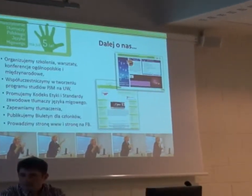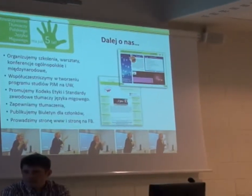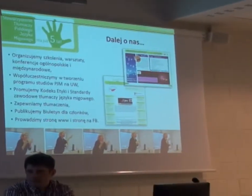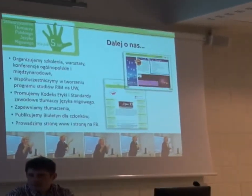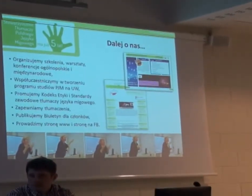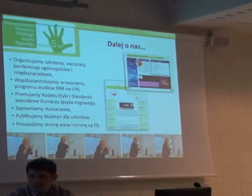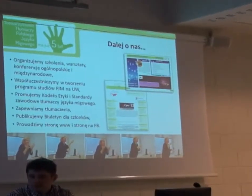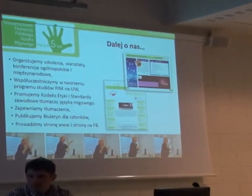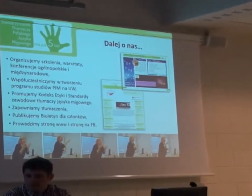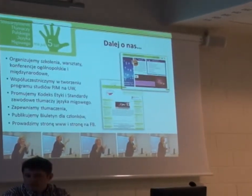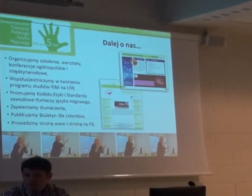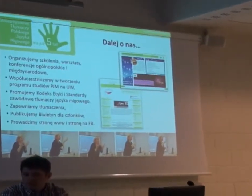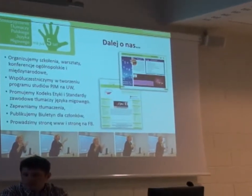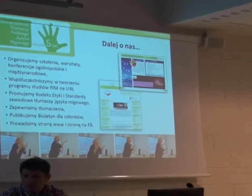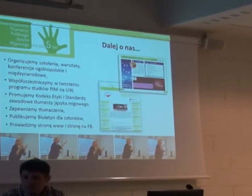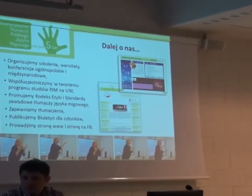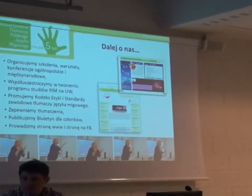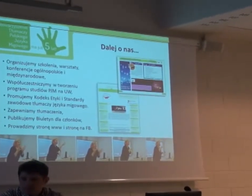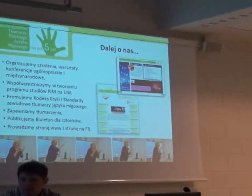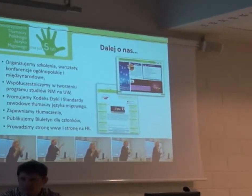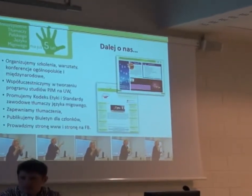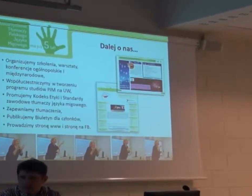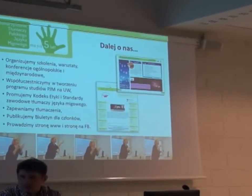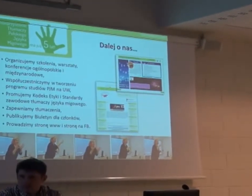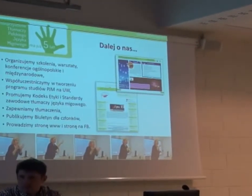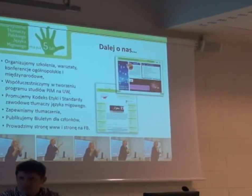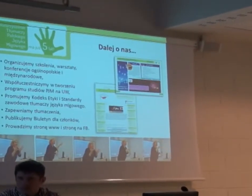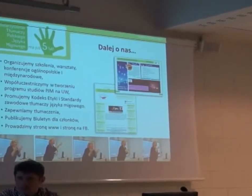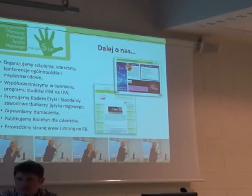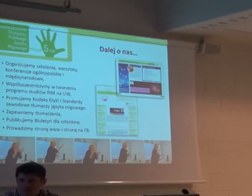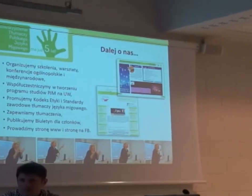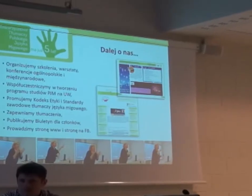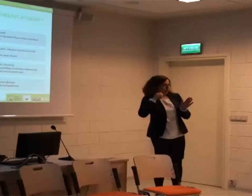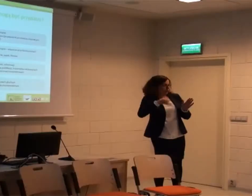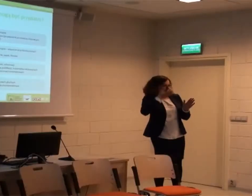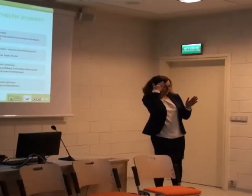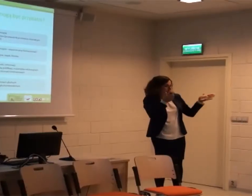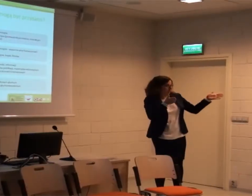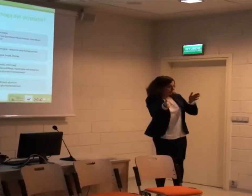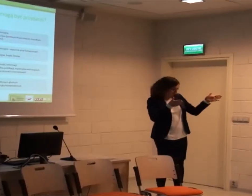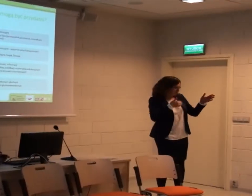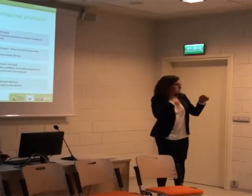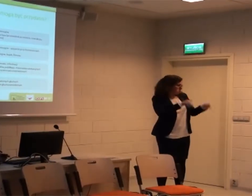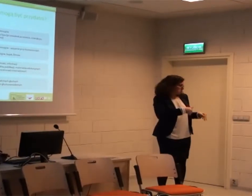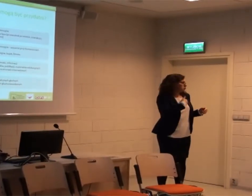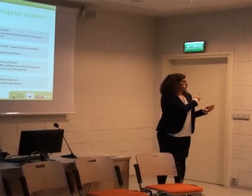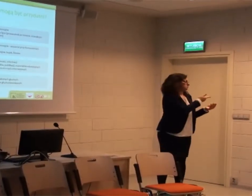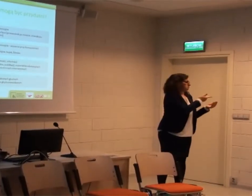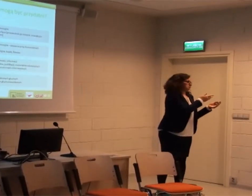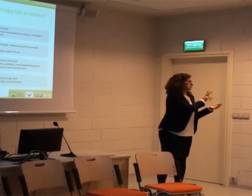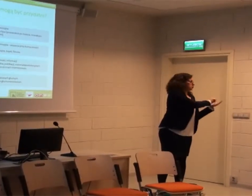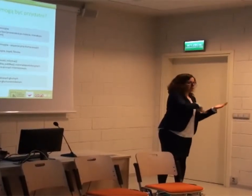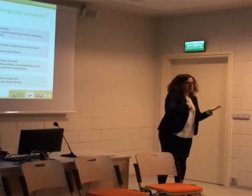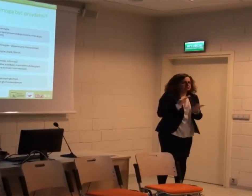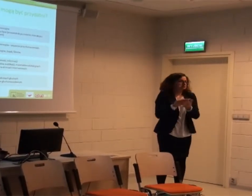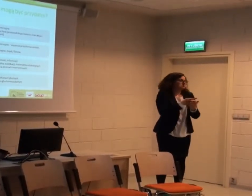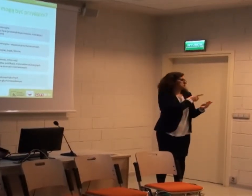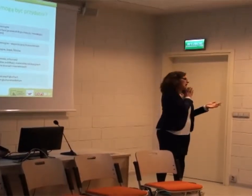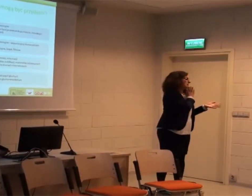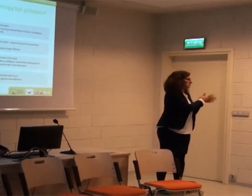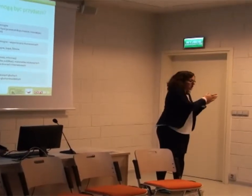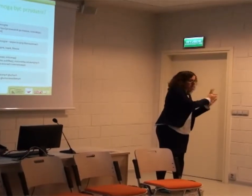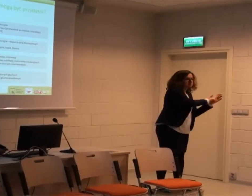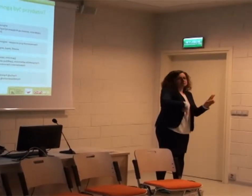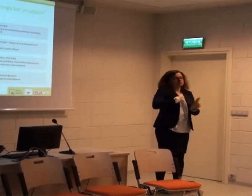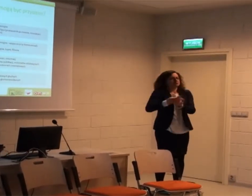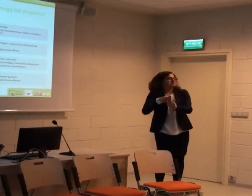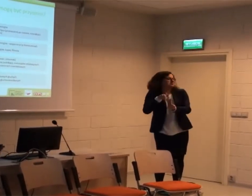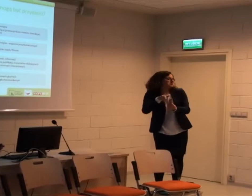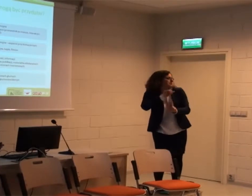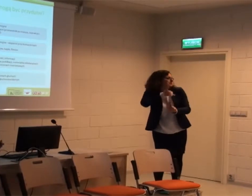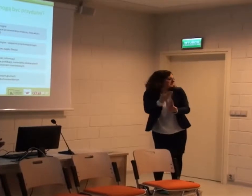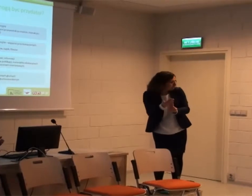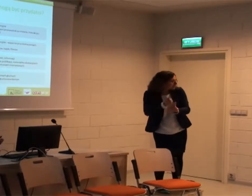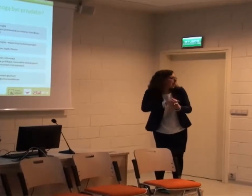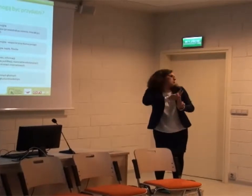Since the beginning, STPJM do their best to take into account all the factors enabling improvement of the perception of a message